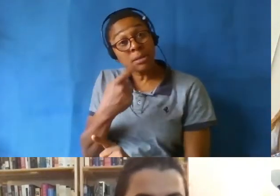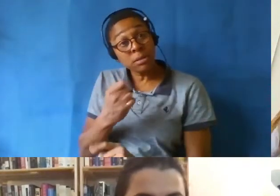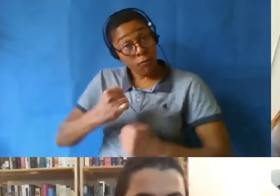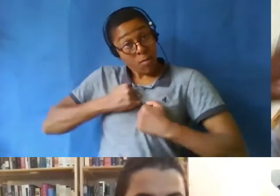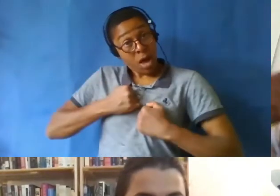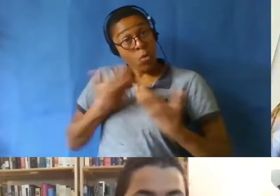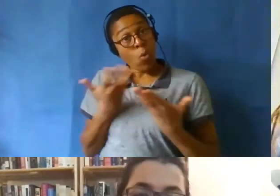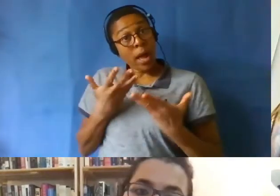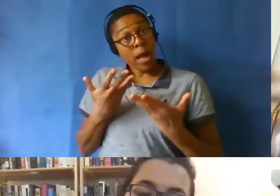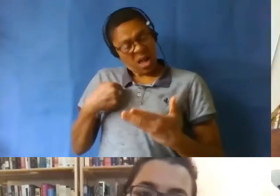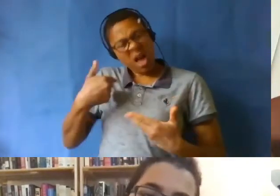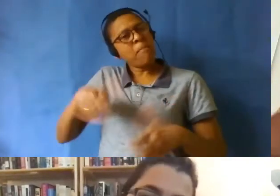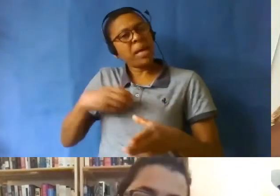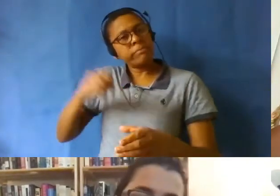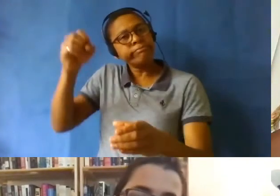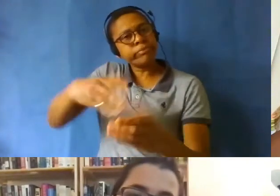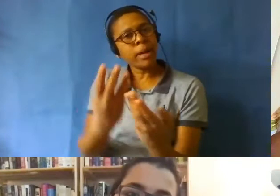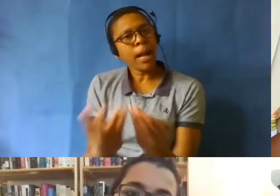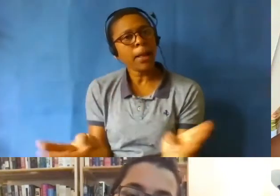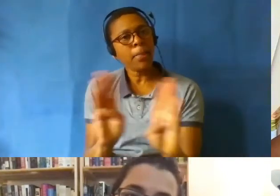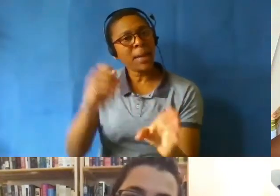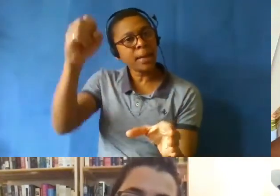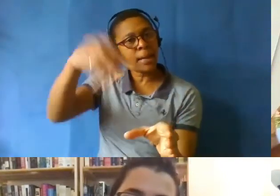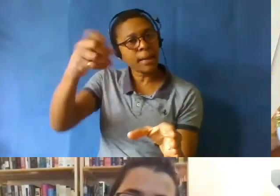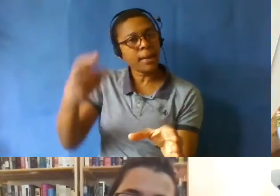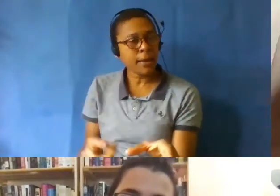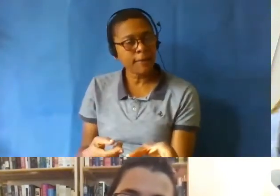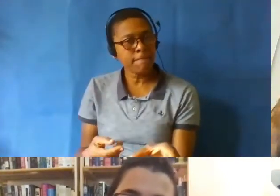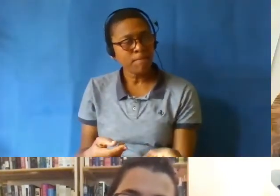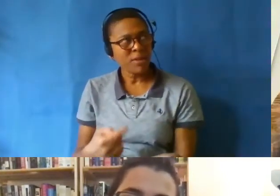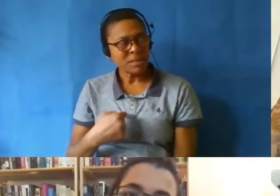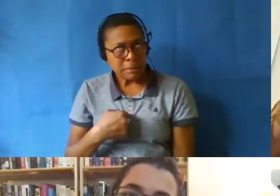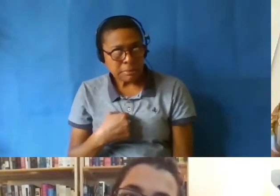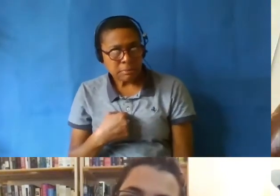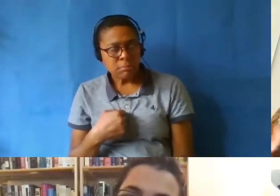what is privacy inside of like a Black family like what does that look like